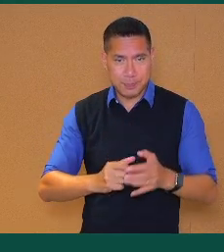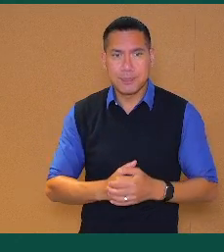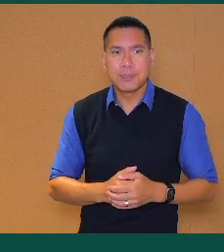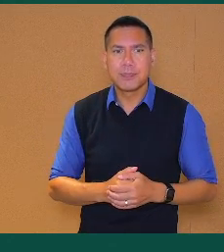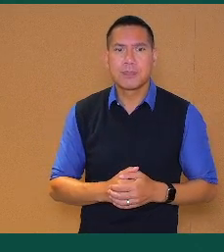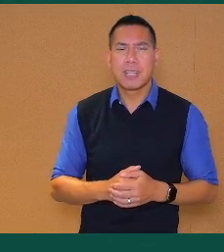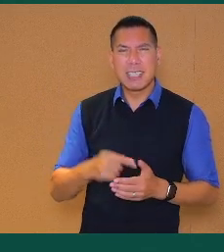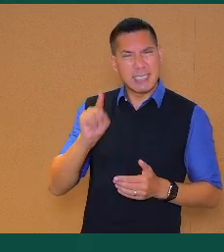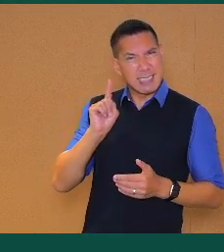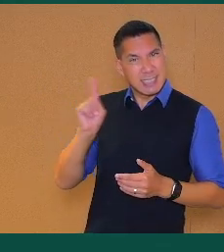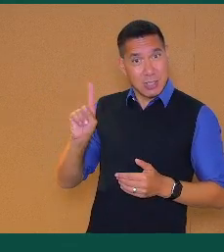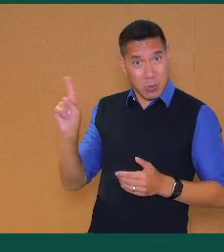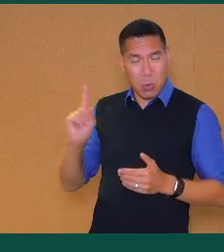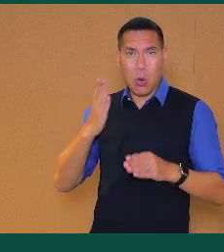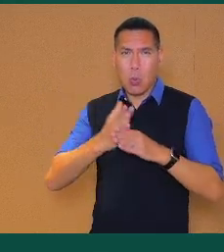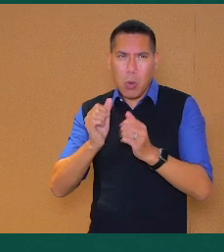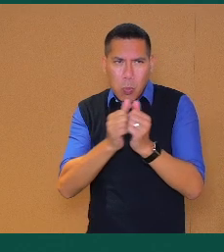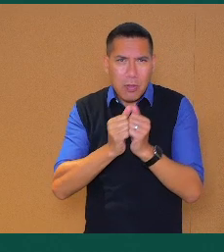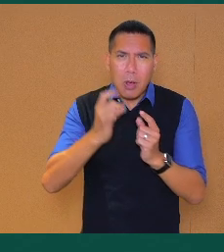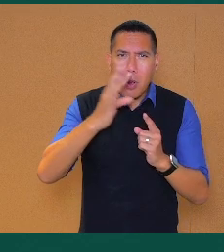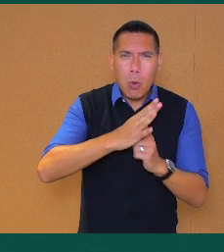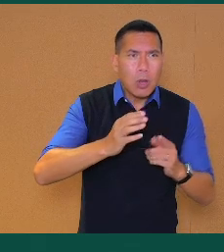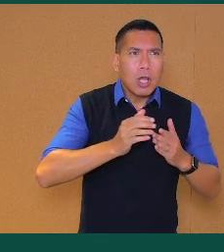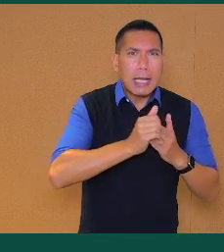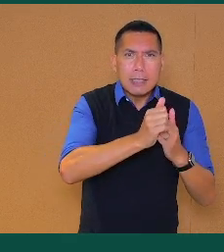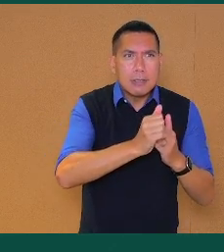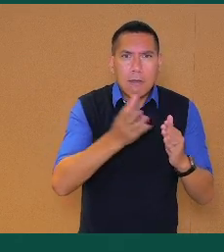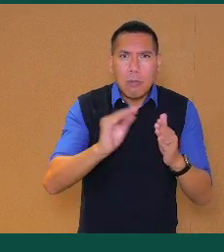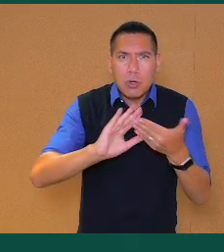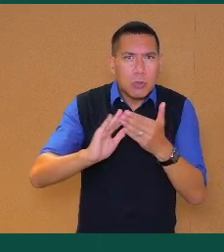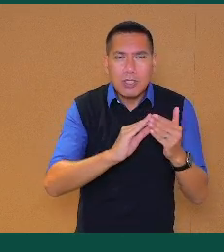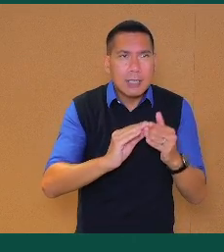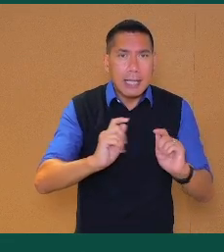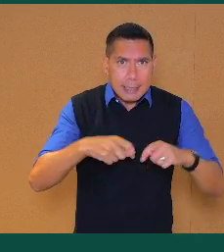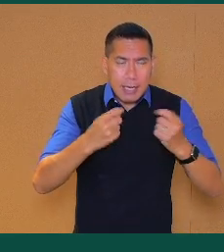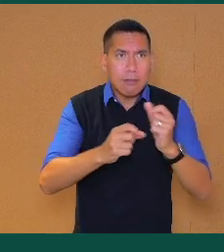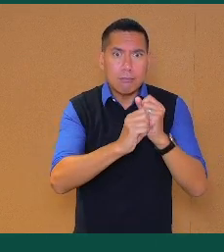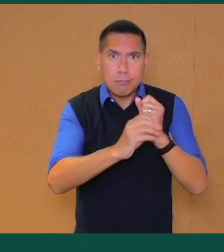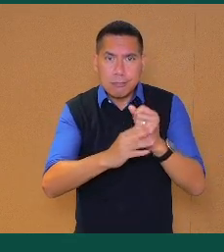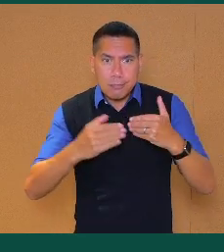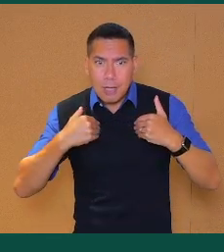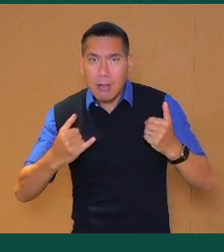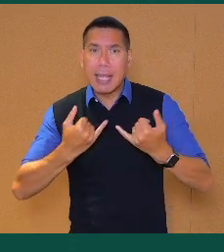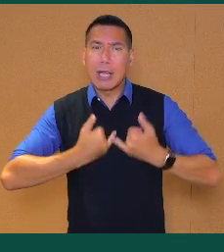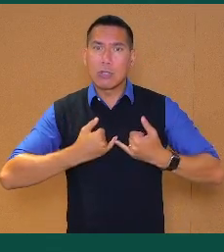Bendigo 5 Ways to Wellbeing works with key community leaders to deliver mental health promotion and illness prevention in a range of places including